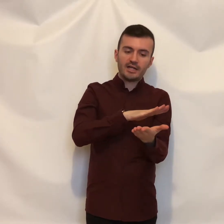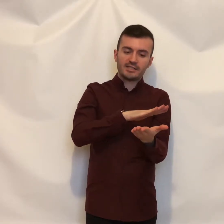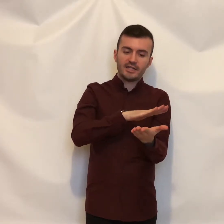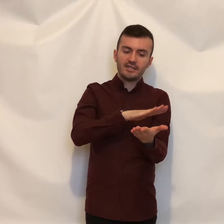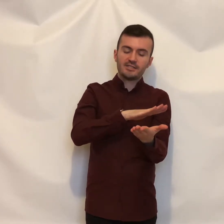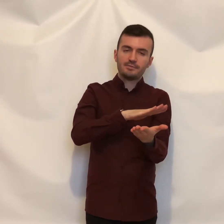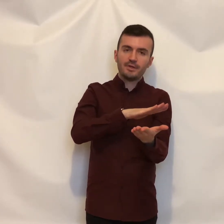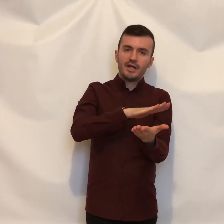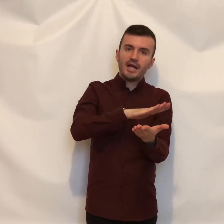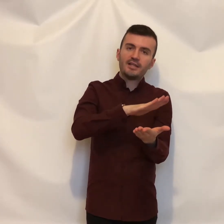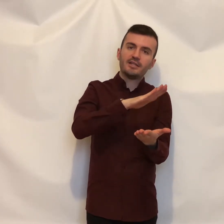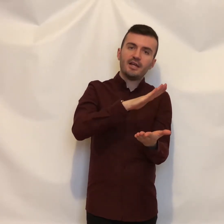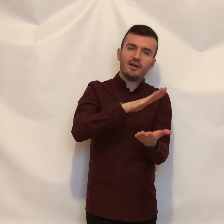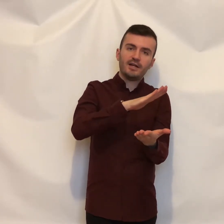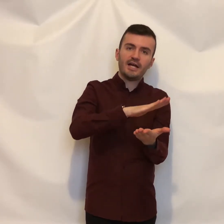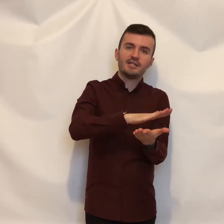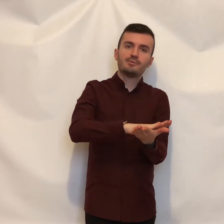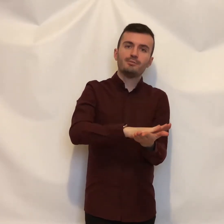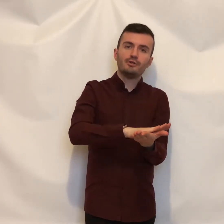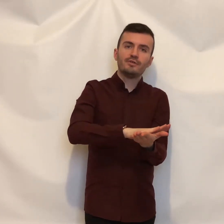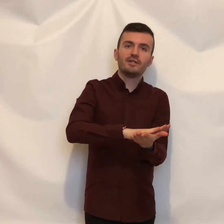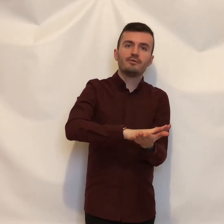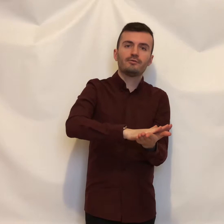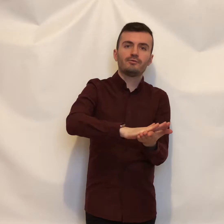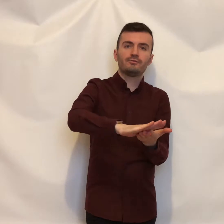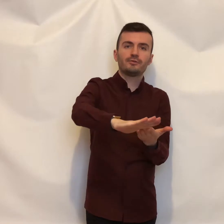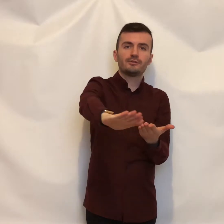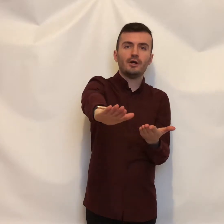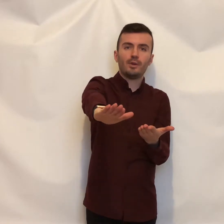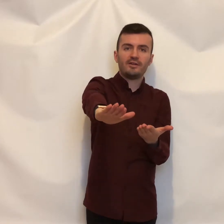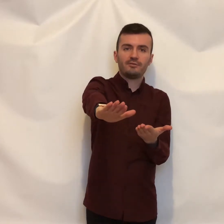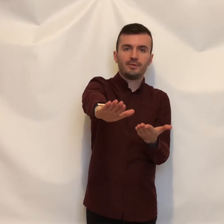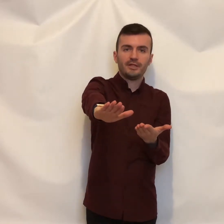as it is, and the other hand moving away from you